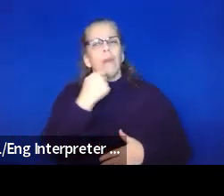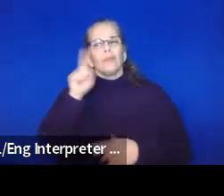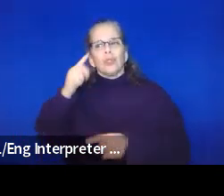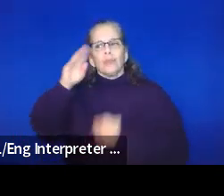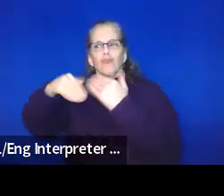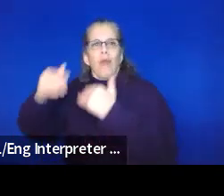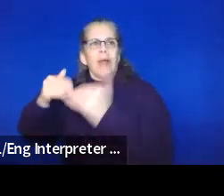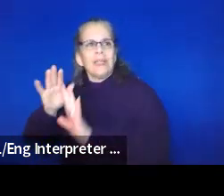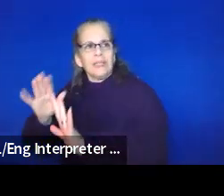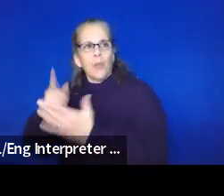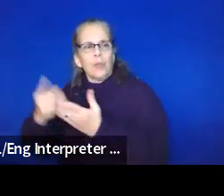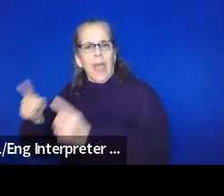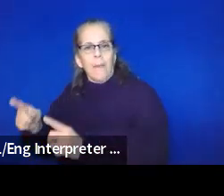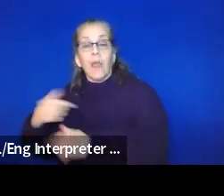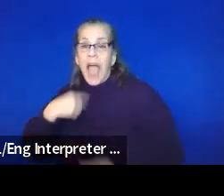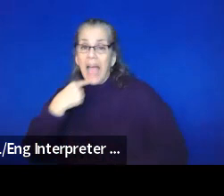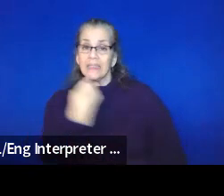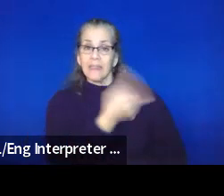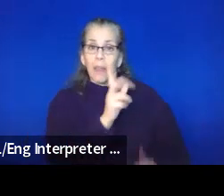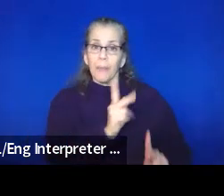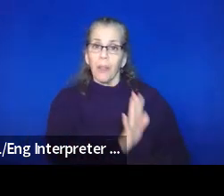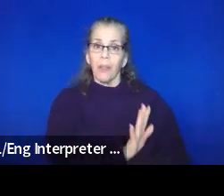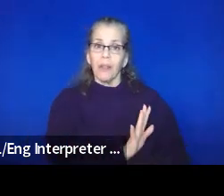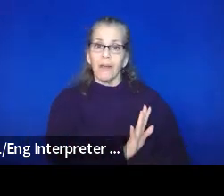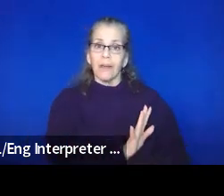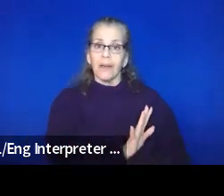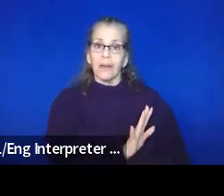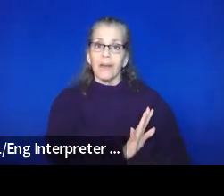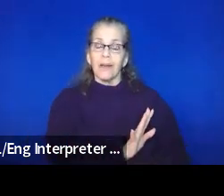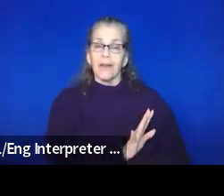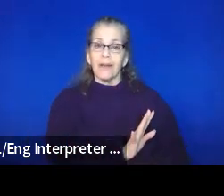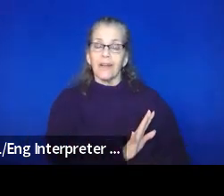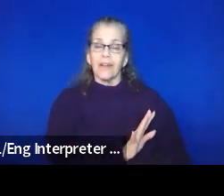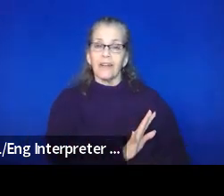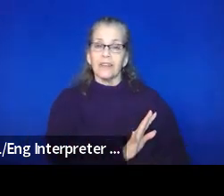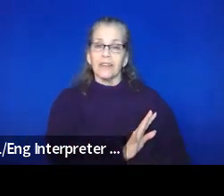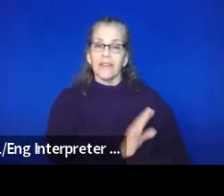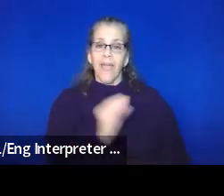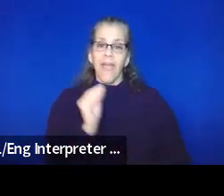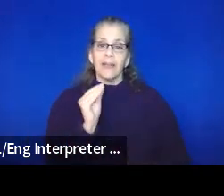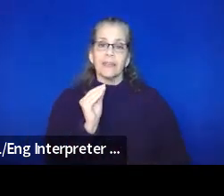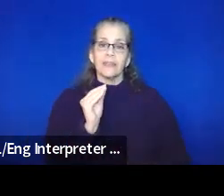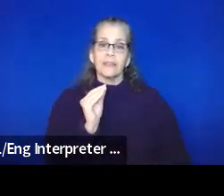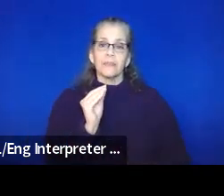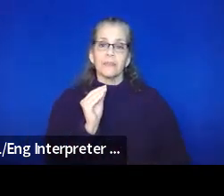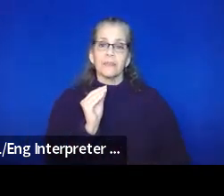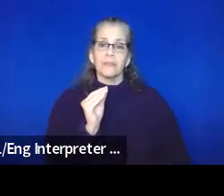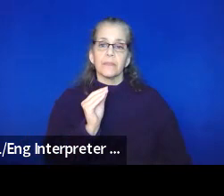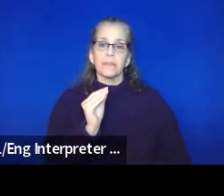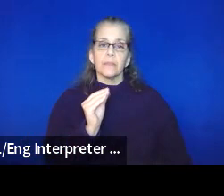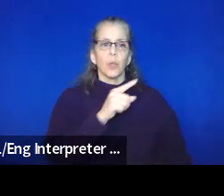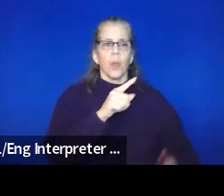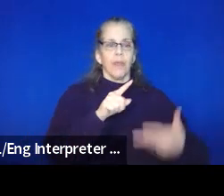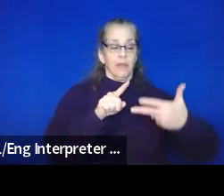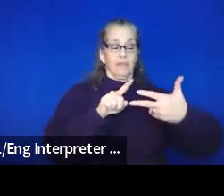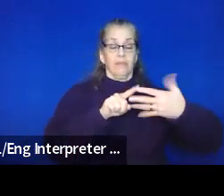I explicitly tell people this. And... um... you seem angry. So, to be able